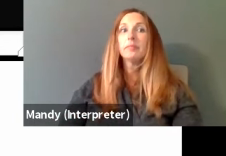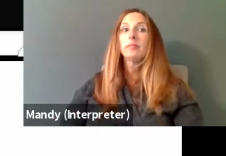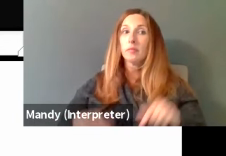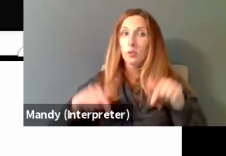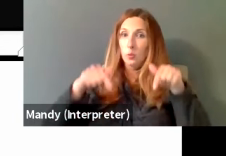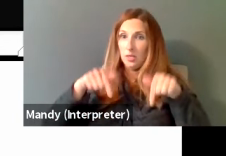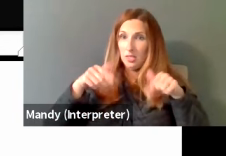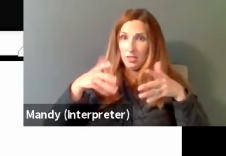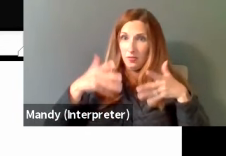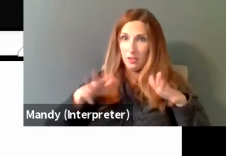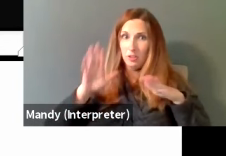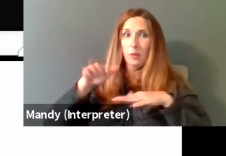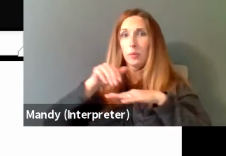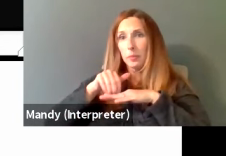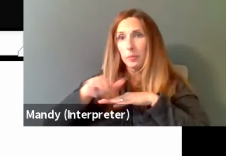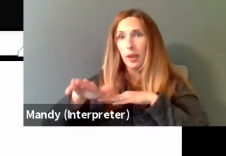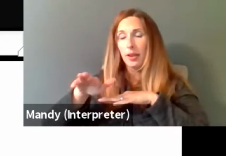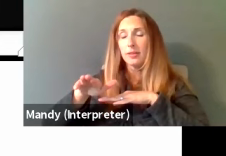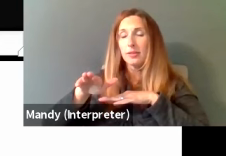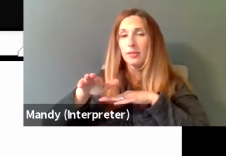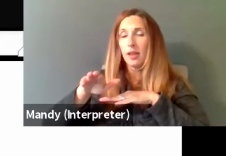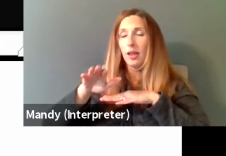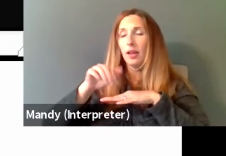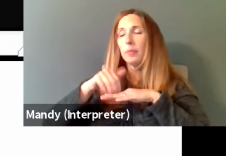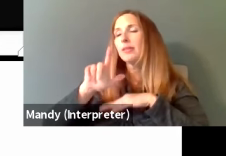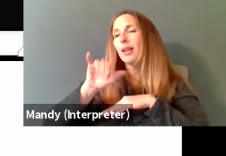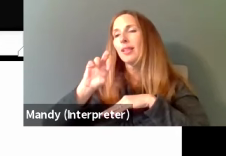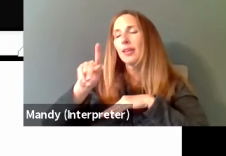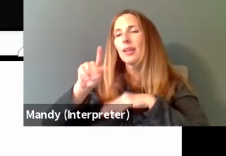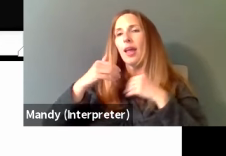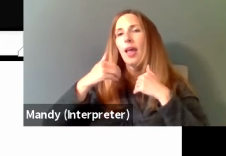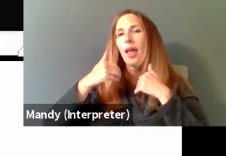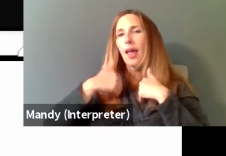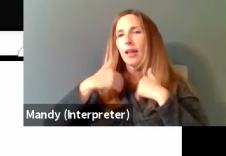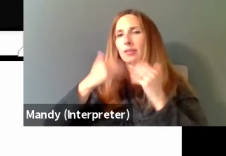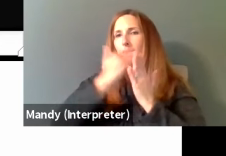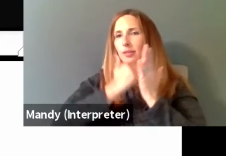a link to a list of vital documents. So you'll have that at your,